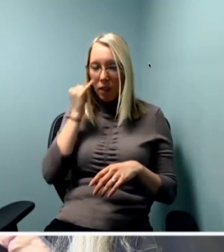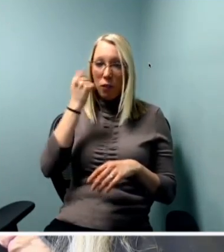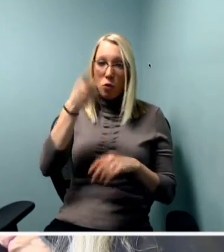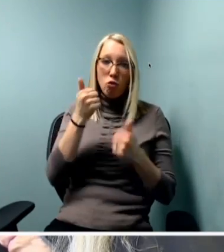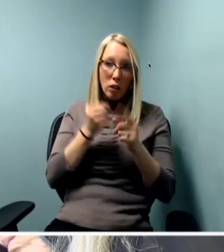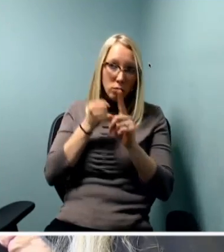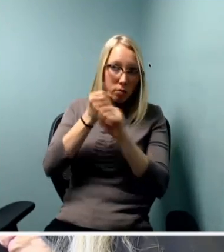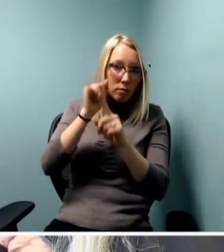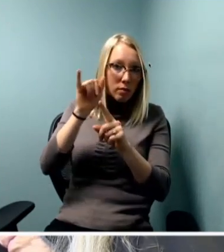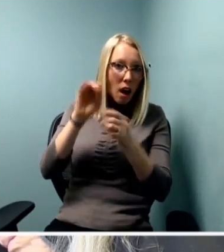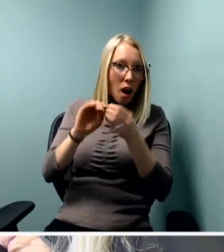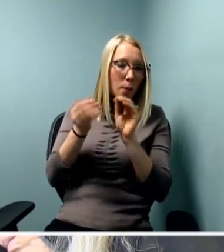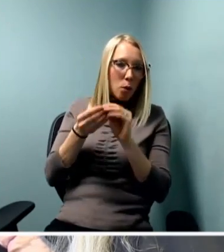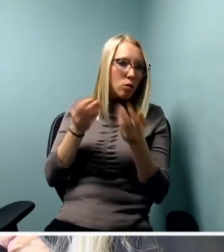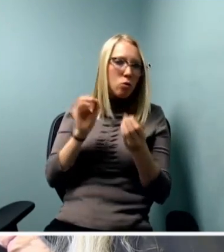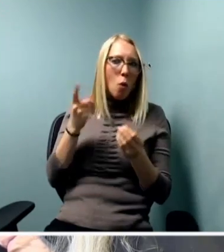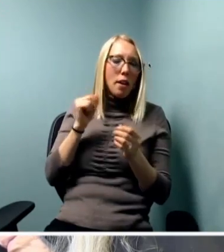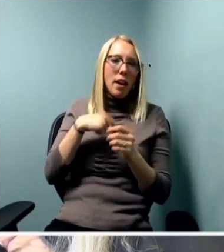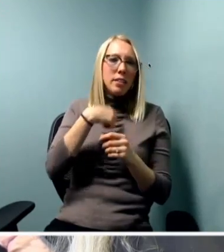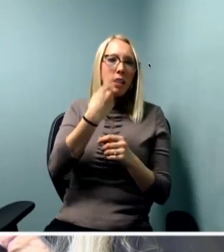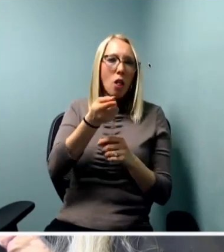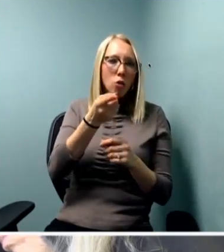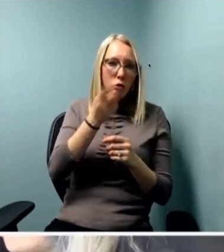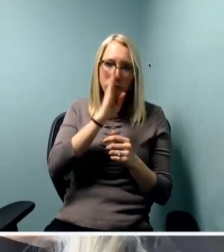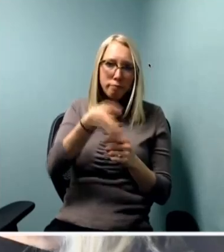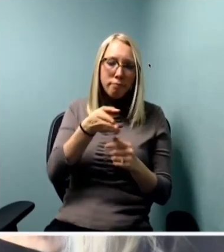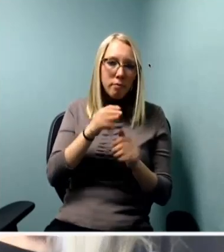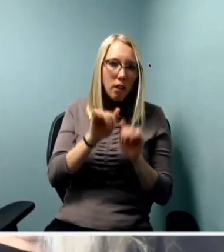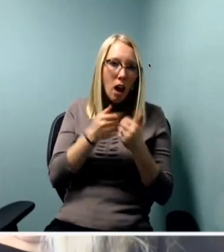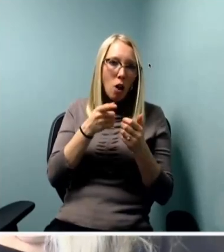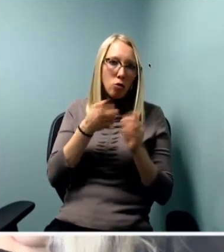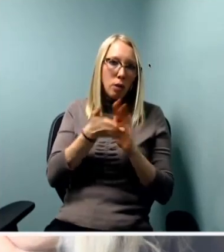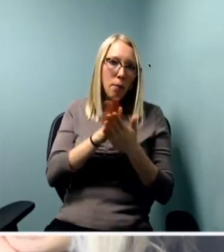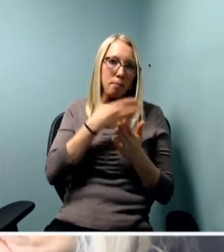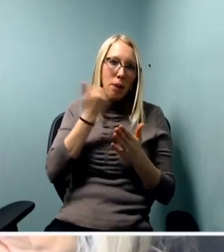nobody can tell you constructively how to be a better comedian,